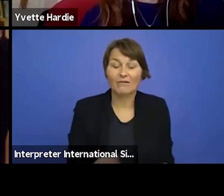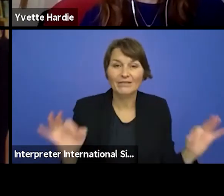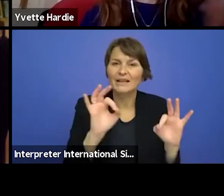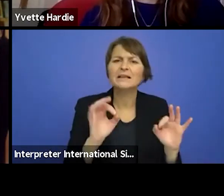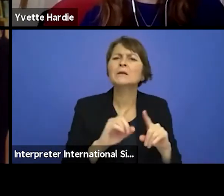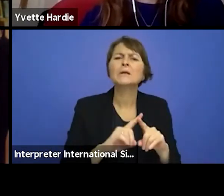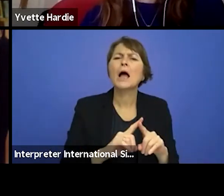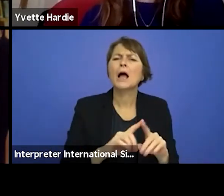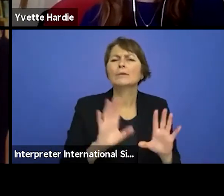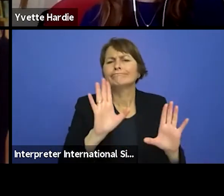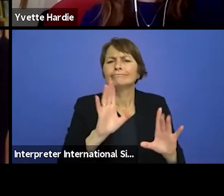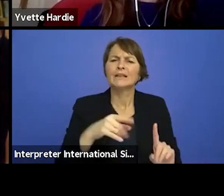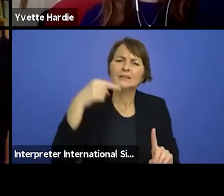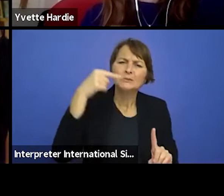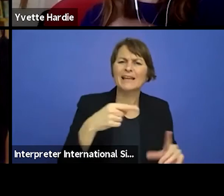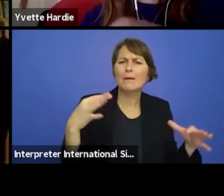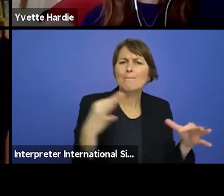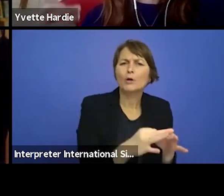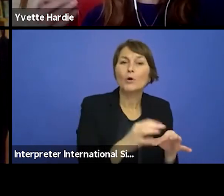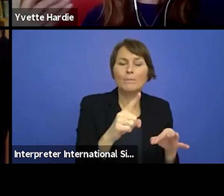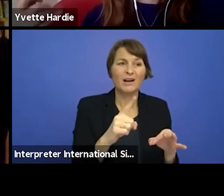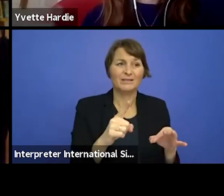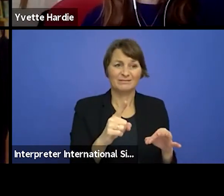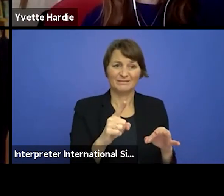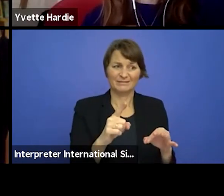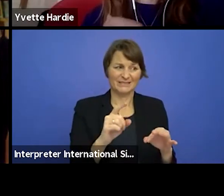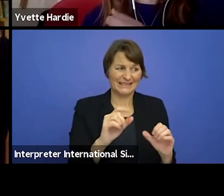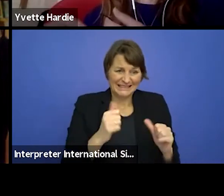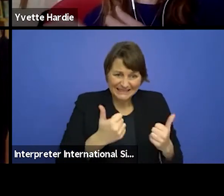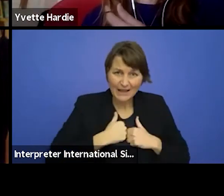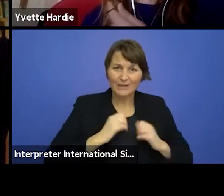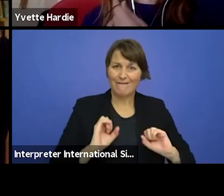but as citizens of this of the place where they you know they inhabit, they're not you know it's